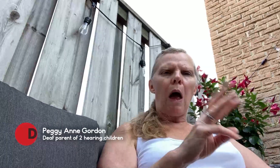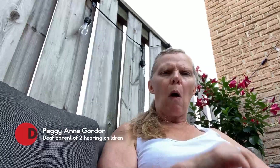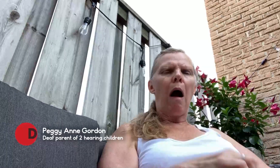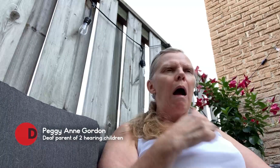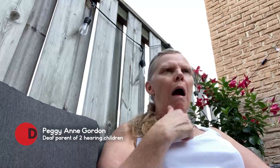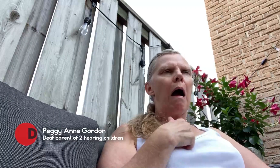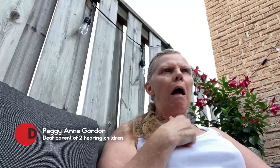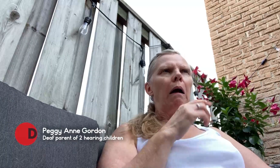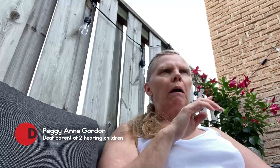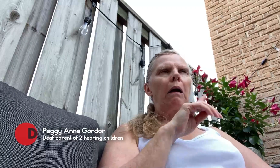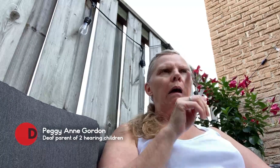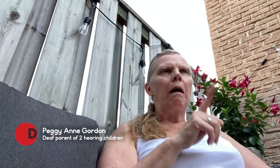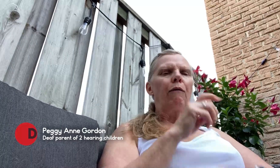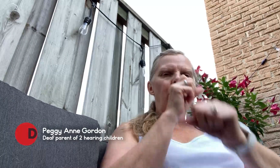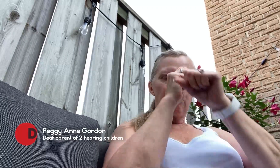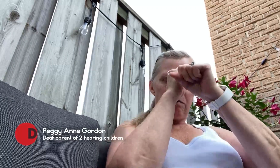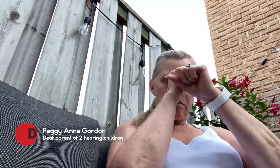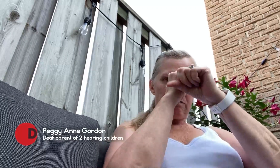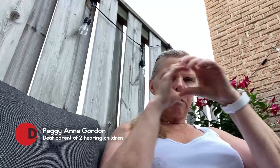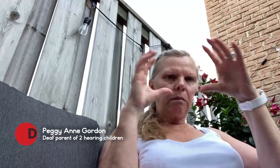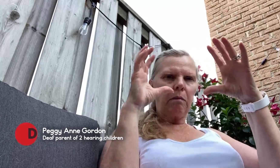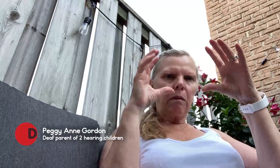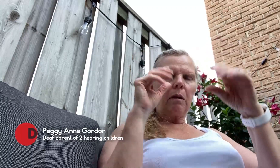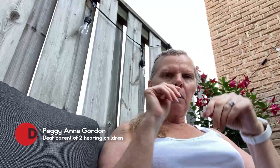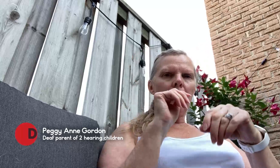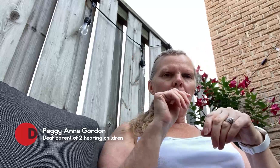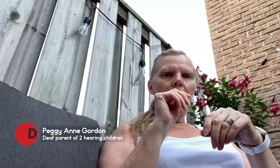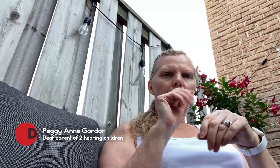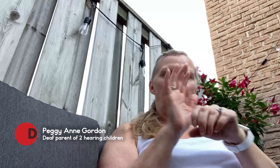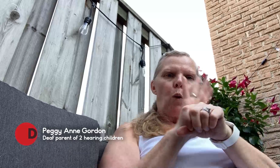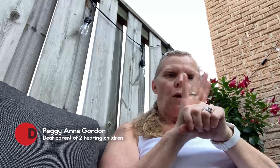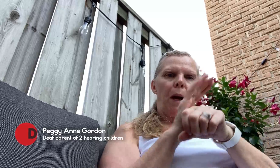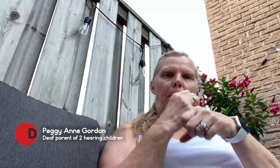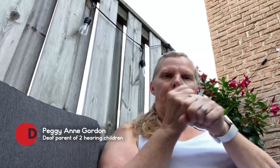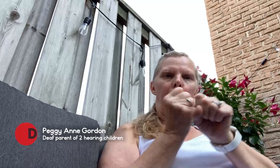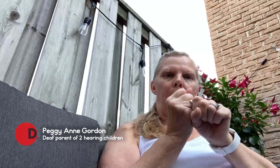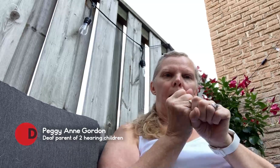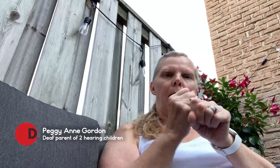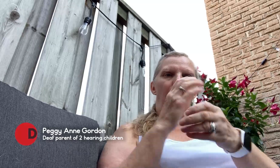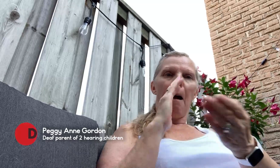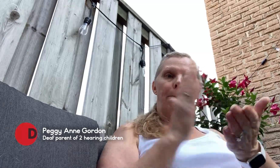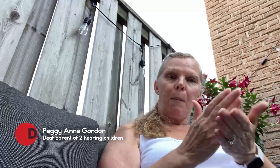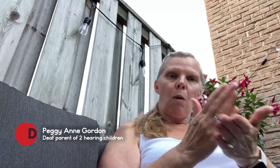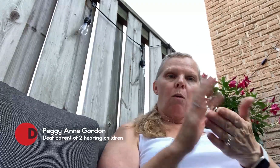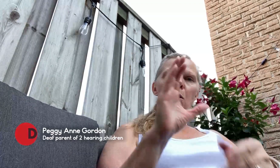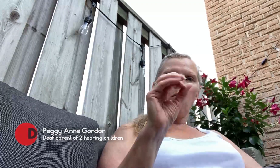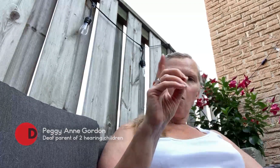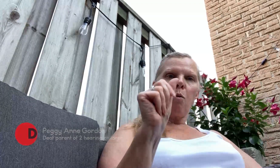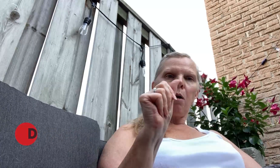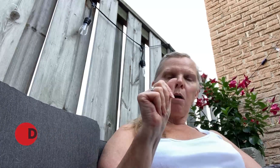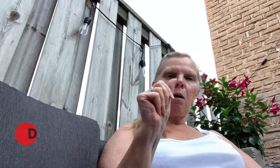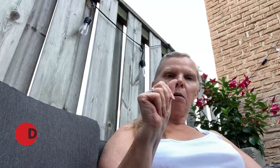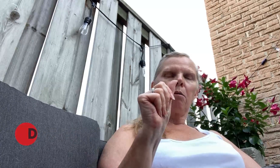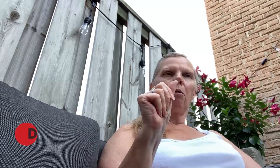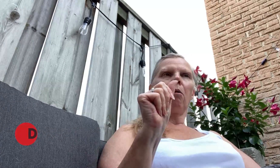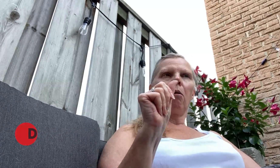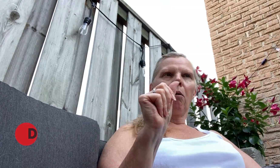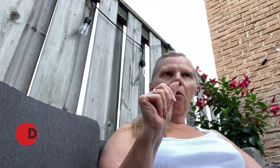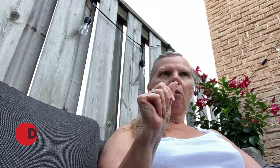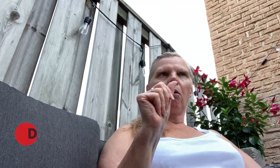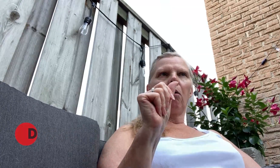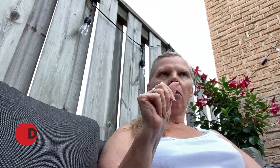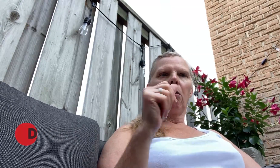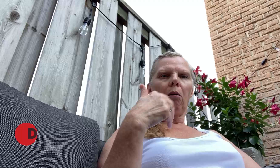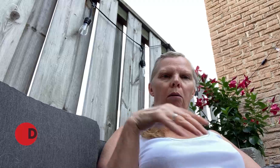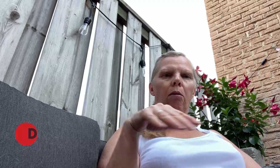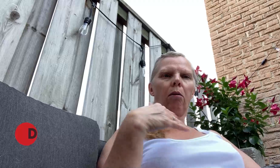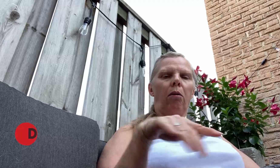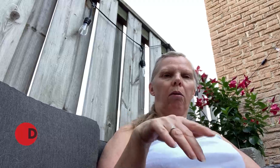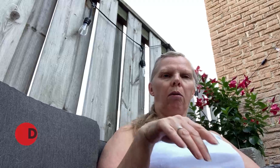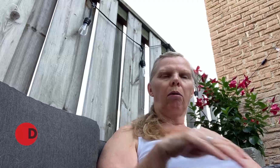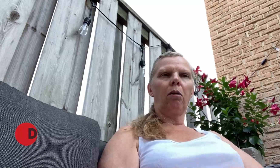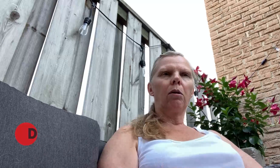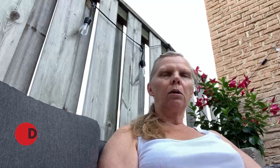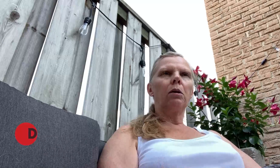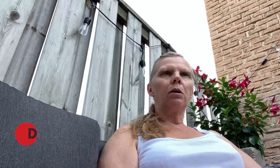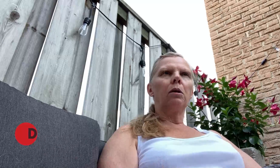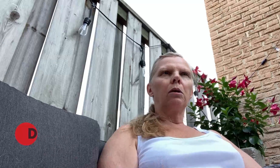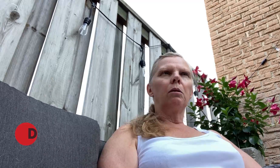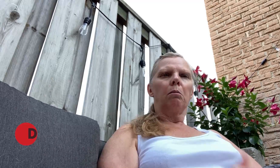Wow, I had never visualized a movie about CODA... I am a Deaf mother of two